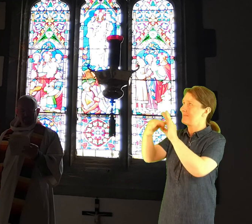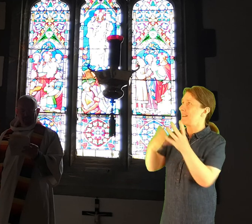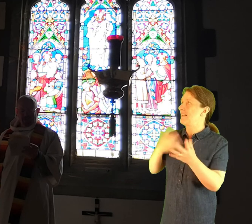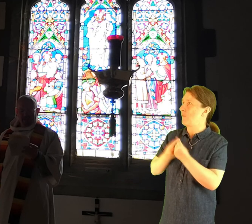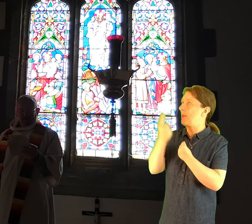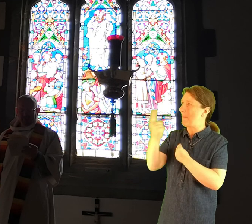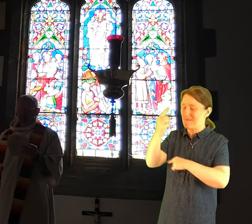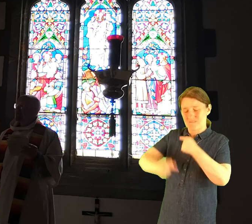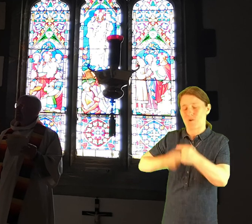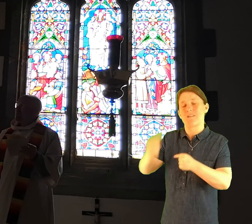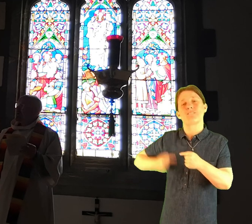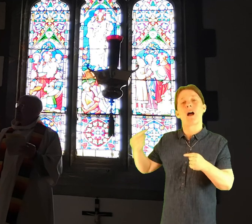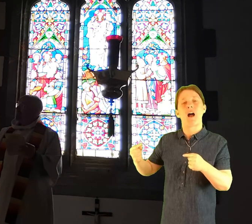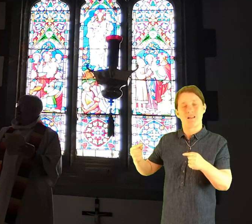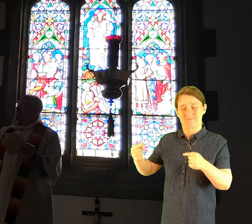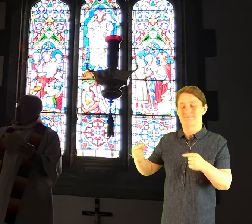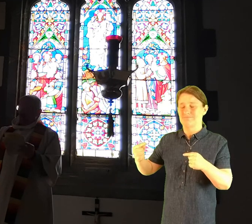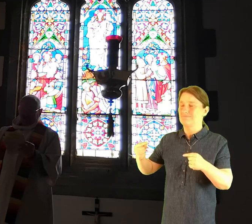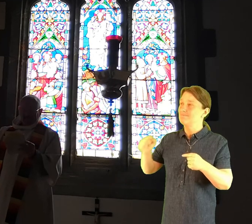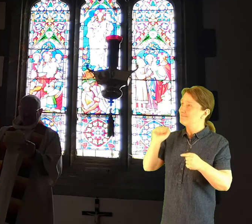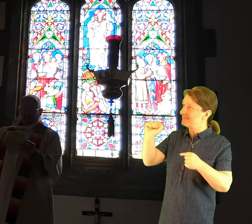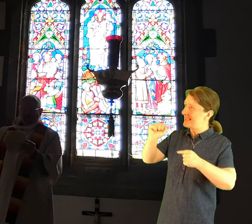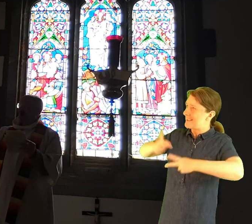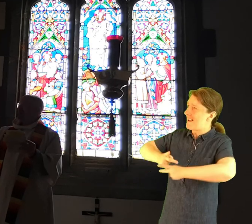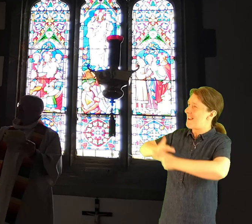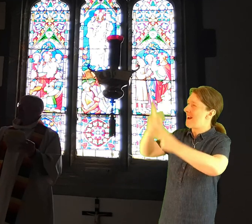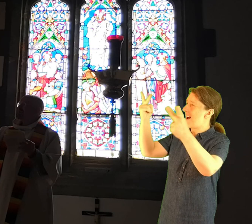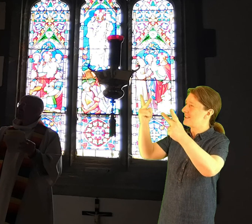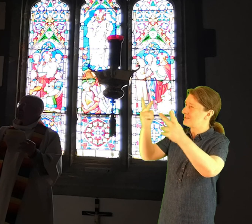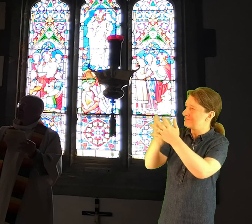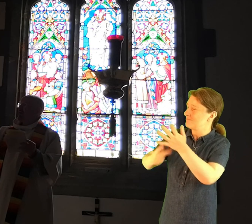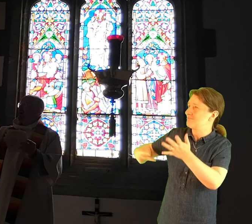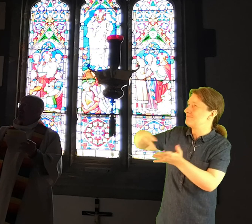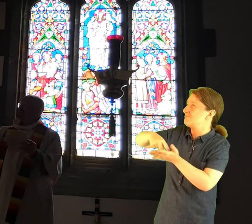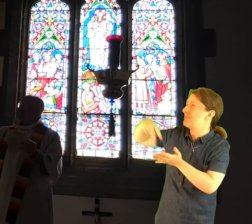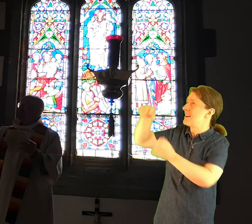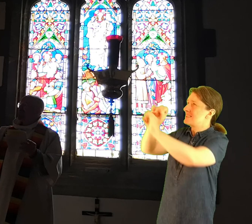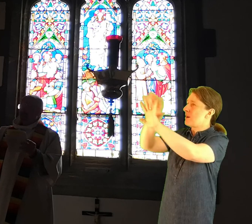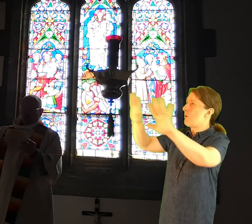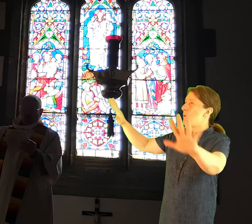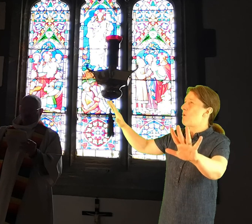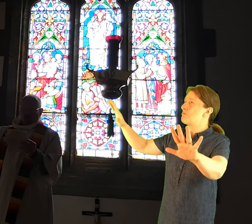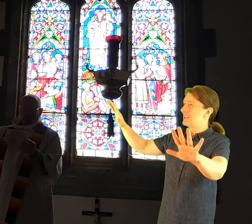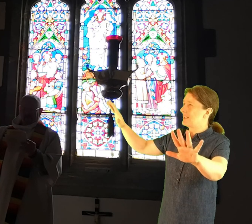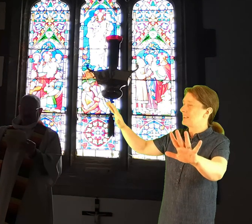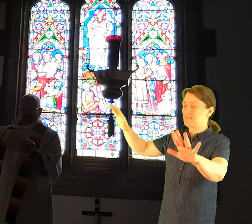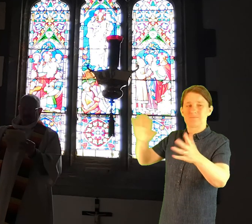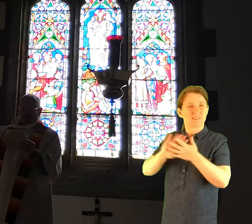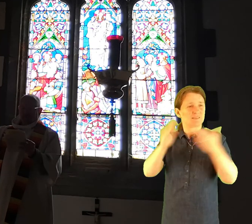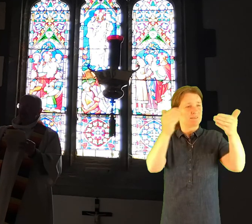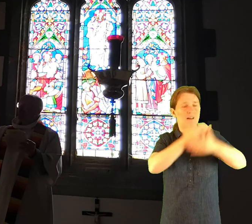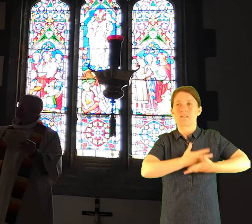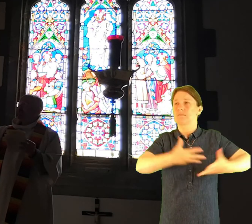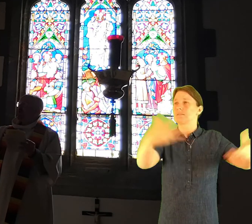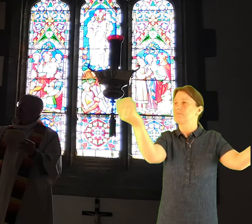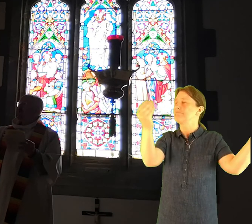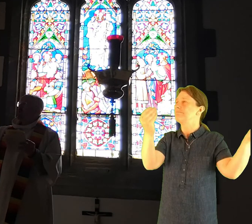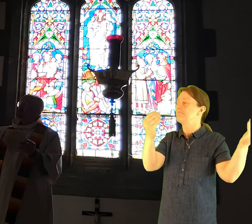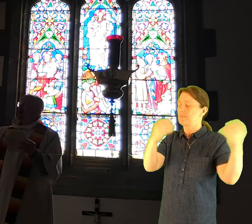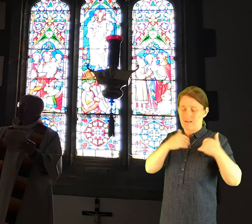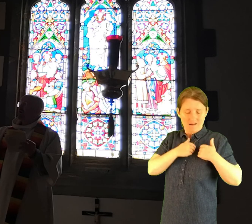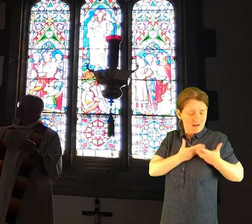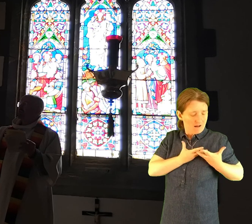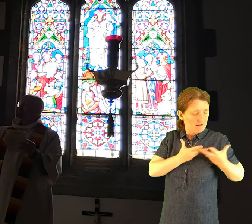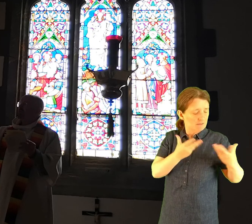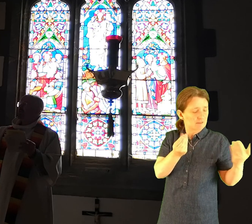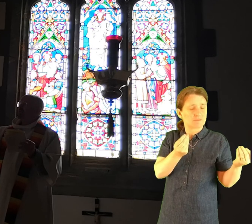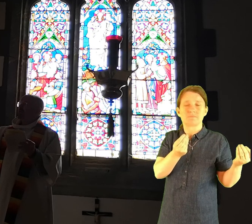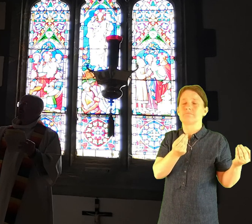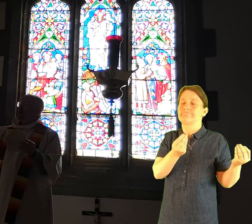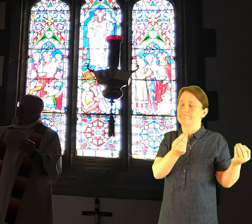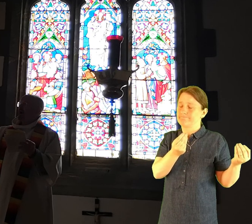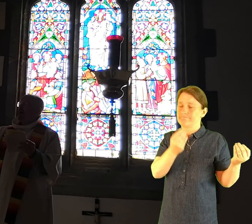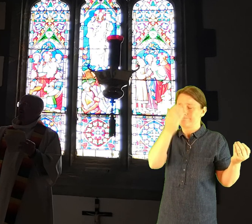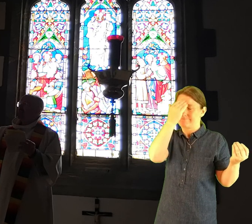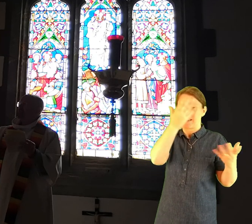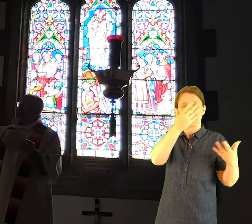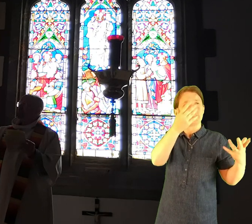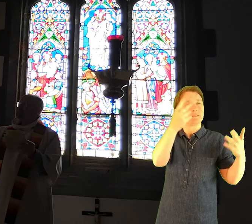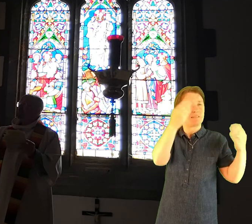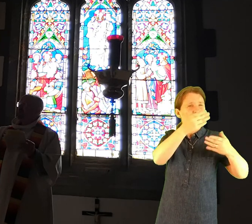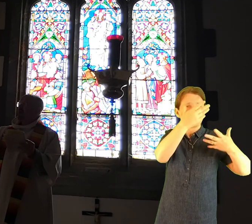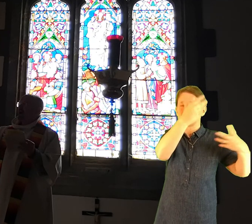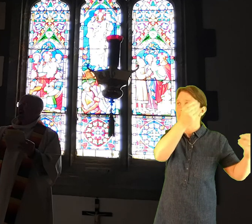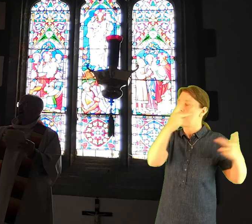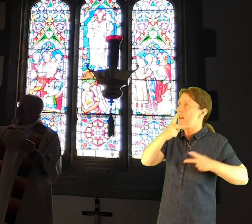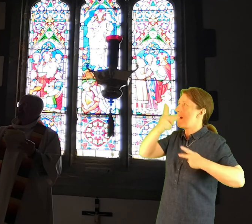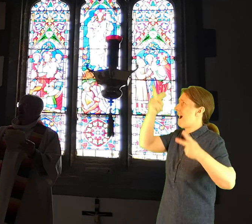forever may the light of Christ rising in glory banish all darkness from our hearts and minds